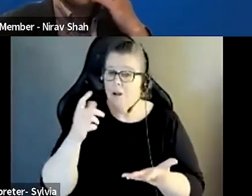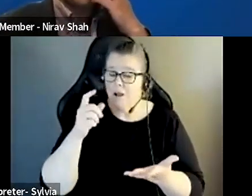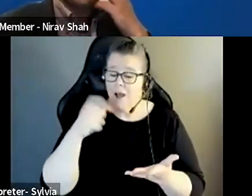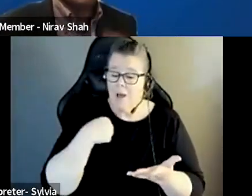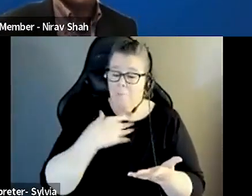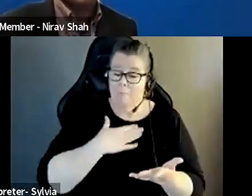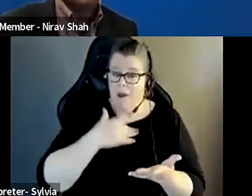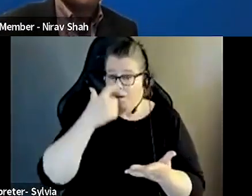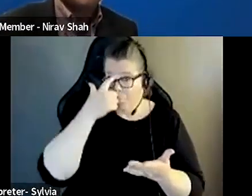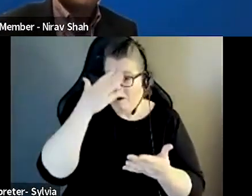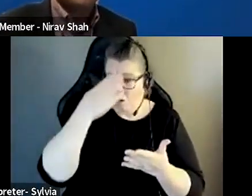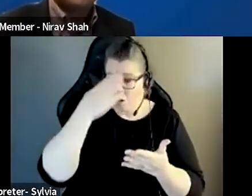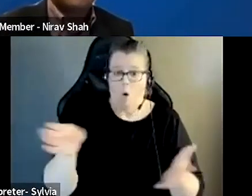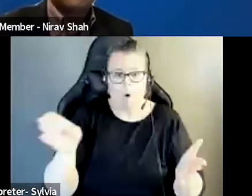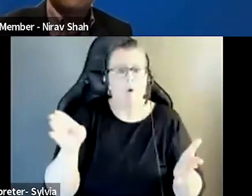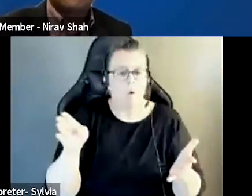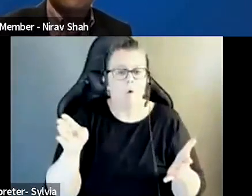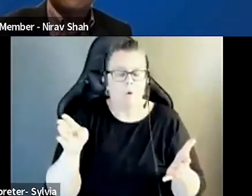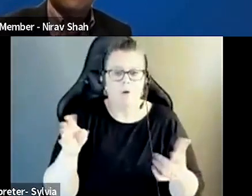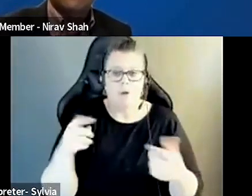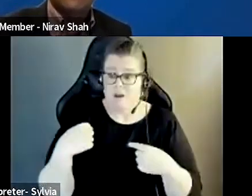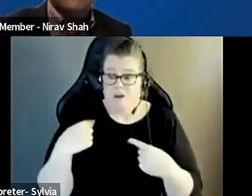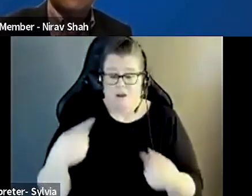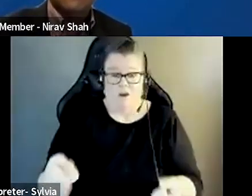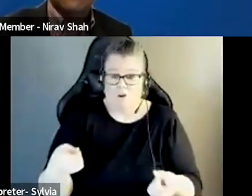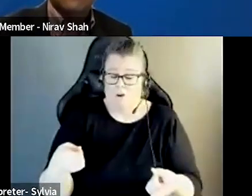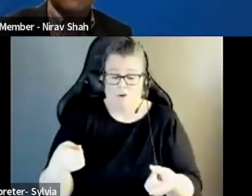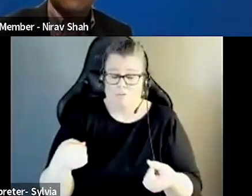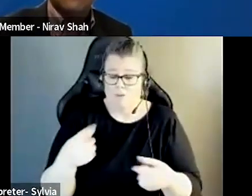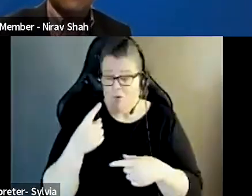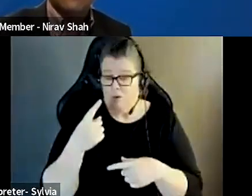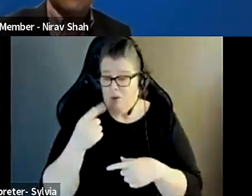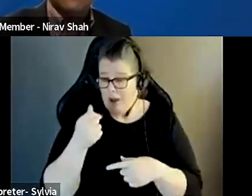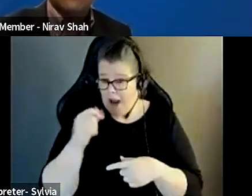you know, we haven't had over the last 15 months time to digest some of these activities